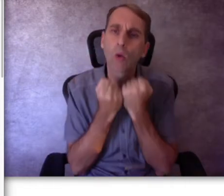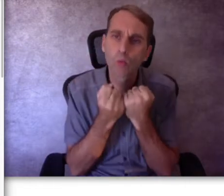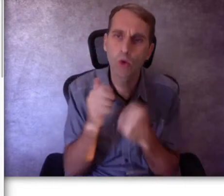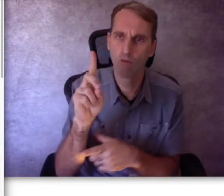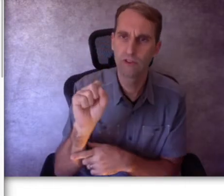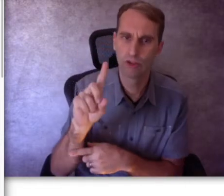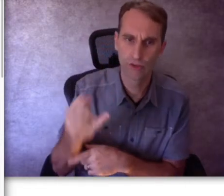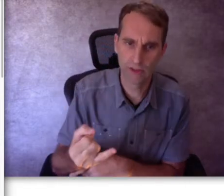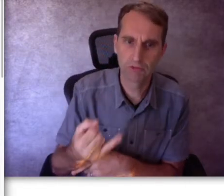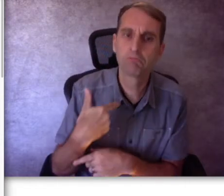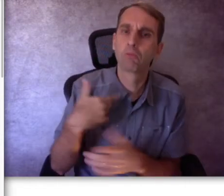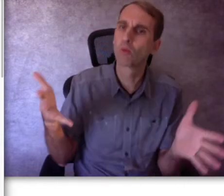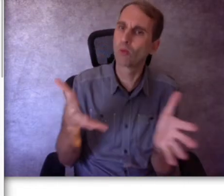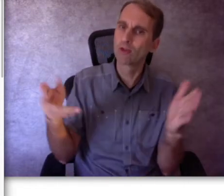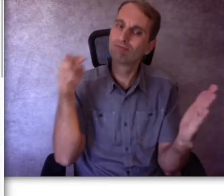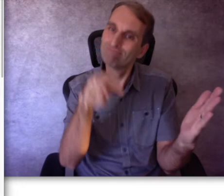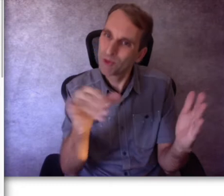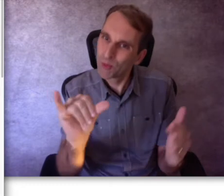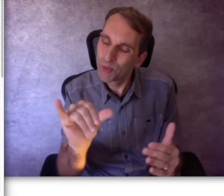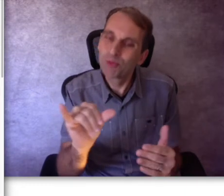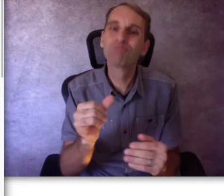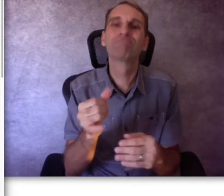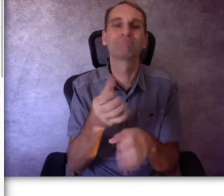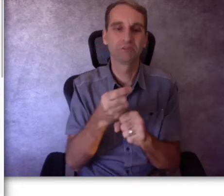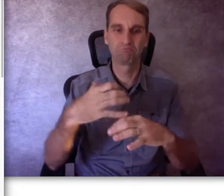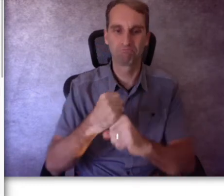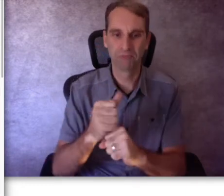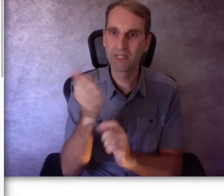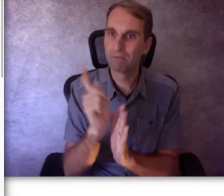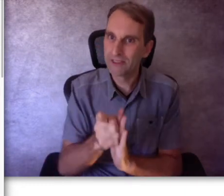and help contributors understand the value of DSDJ. I encourage you to watch the 10-minute summary, too.